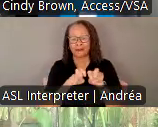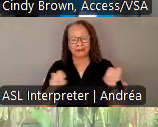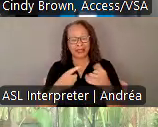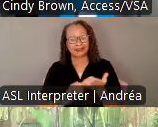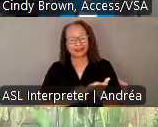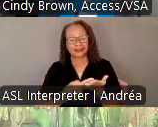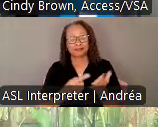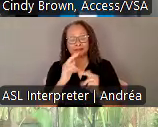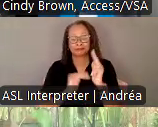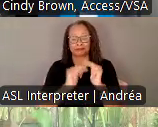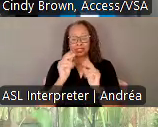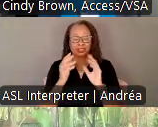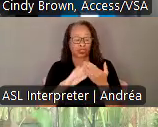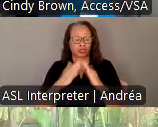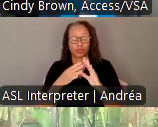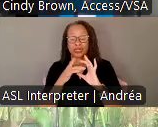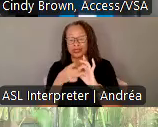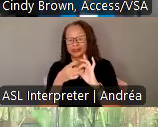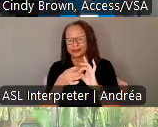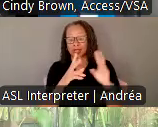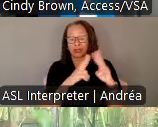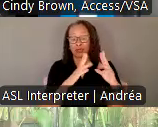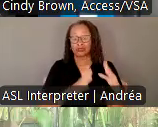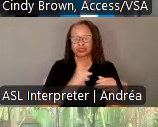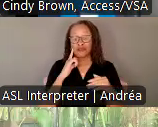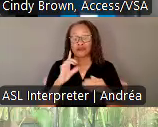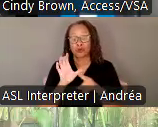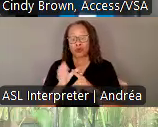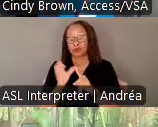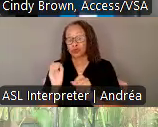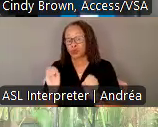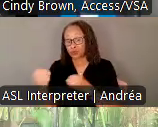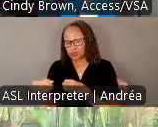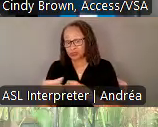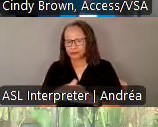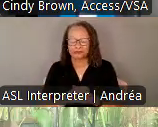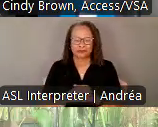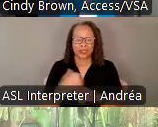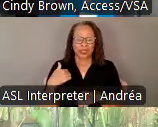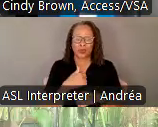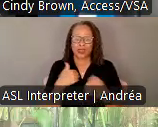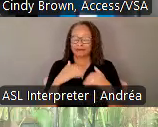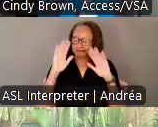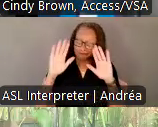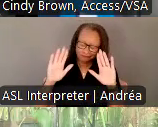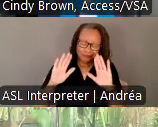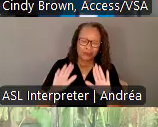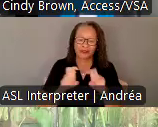Building Community Connections: Partnerships for Cultural Organizations. We have some fabulous panelists with us today.